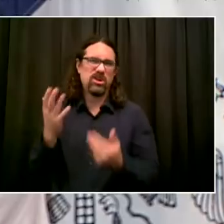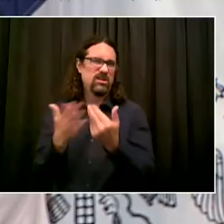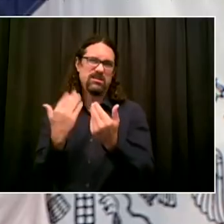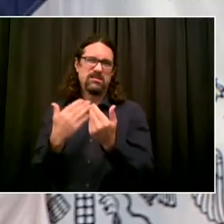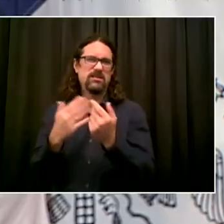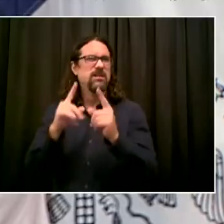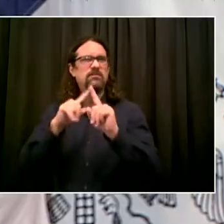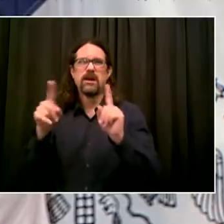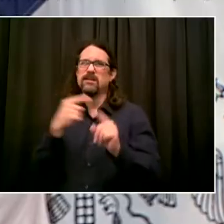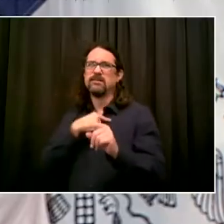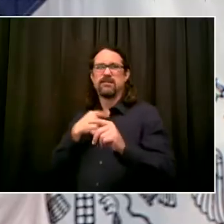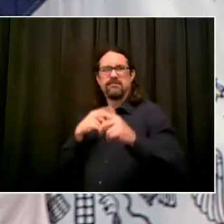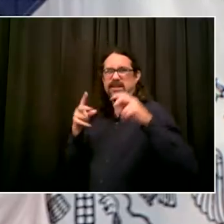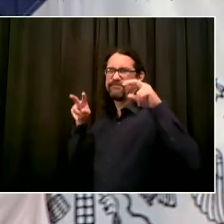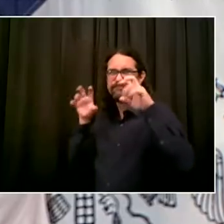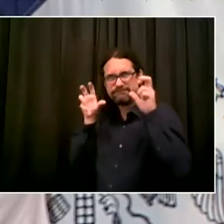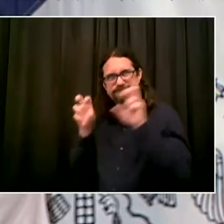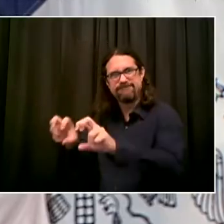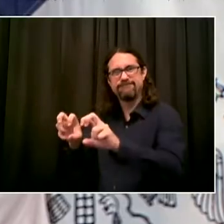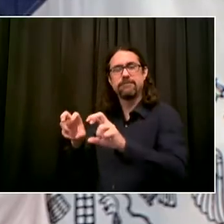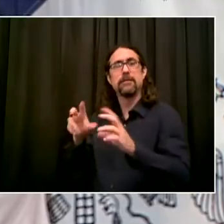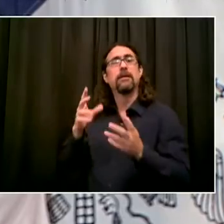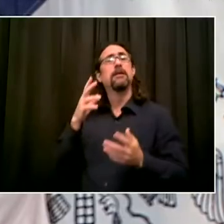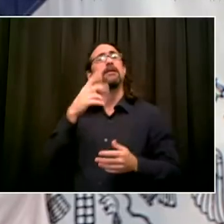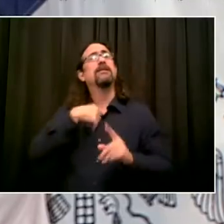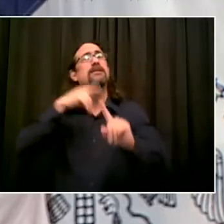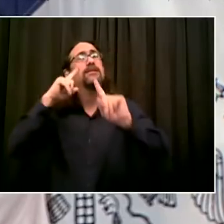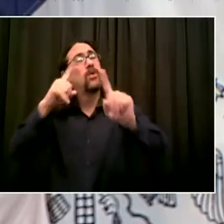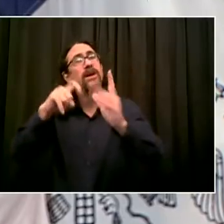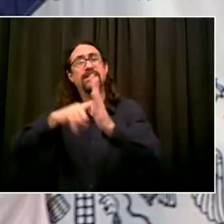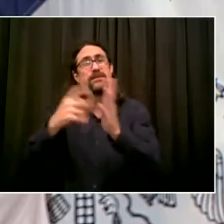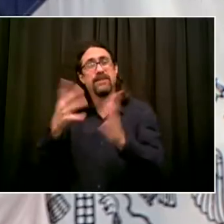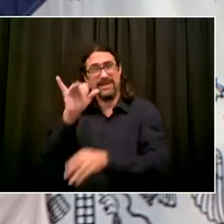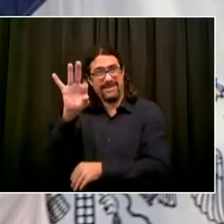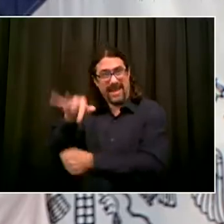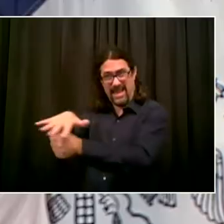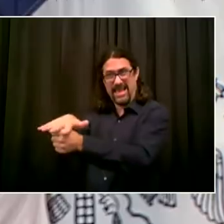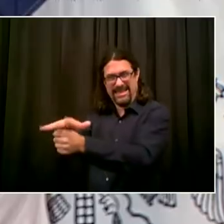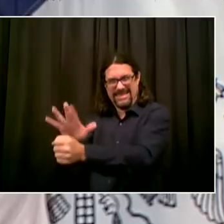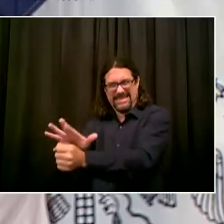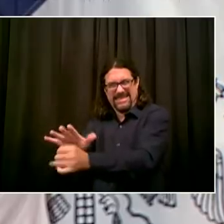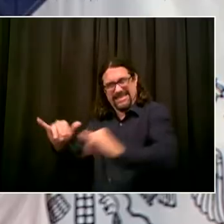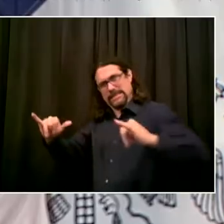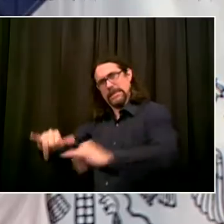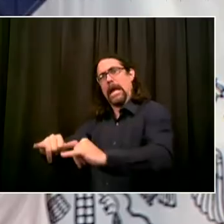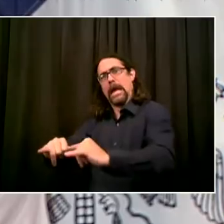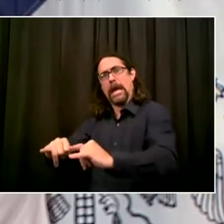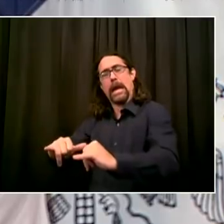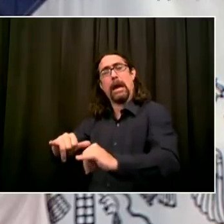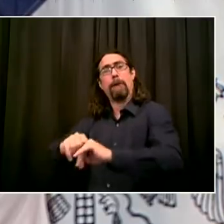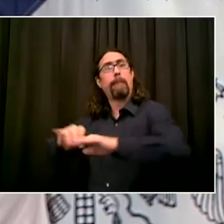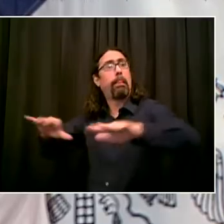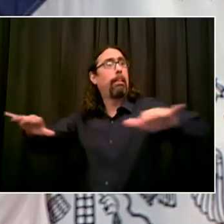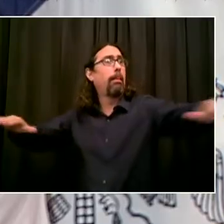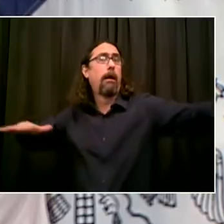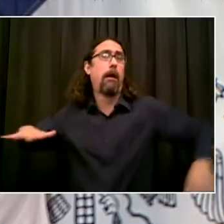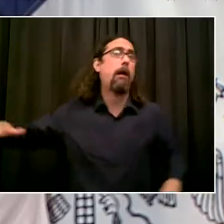A TOUGH ROAD AHEAD BUT I KNOW WE WILL OVERCOME. I KNOW WHAT WORKS FOR THE CITY AND AS NEW